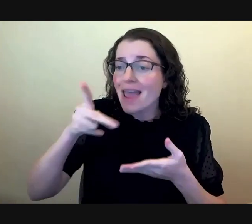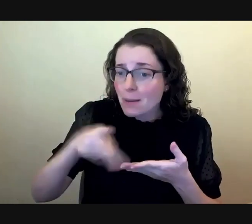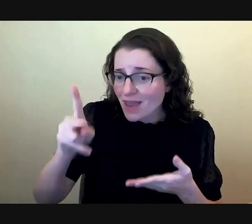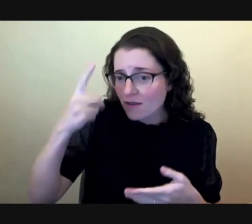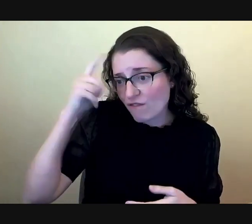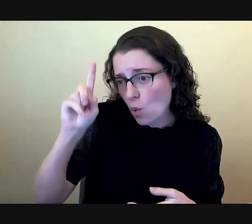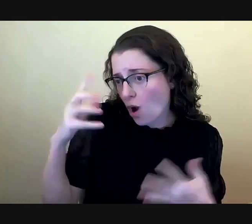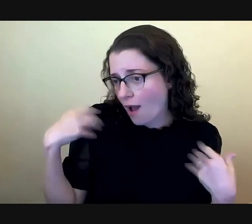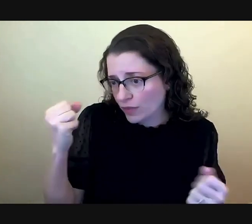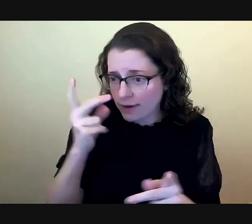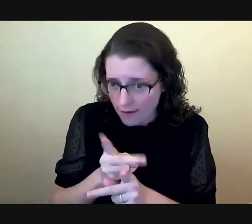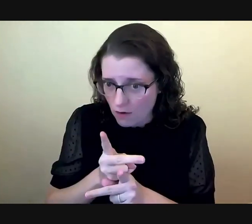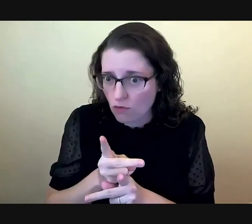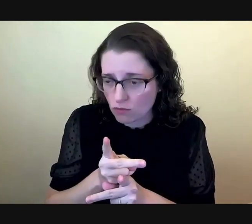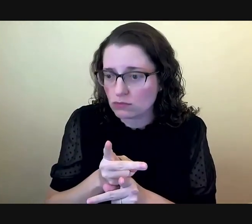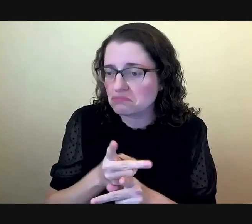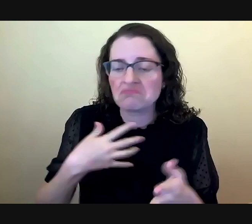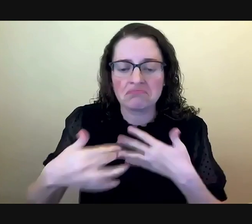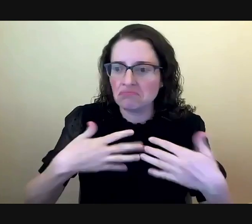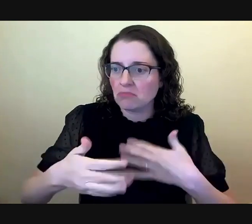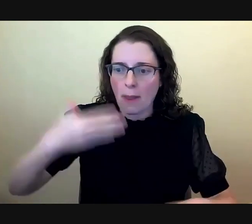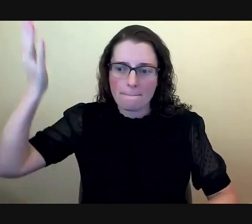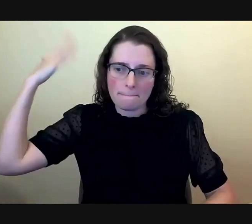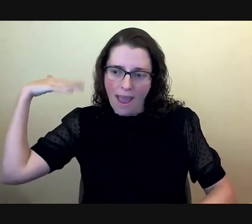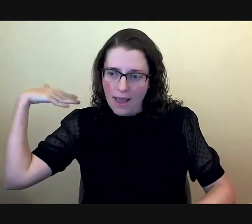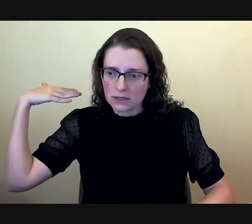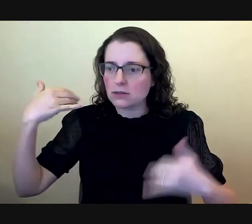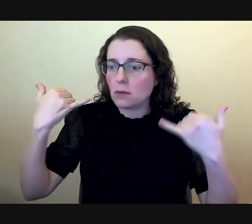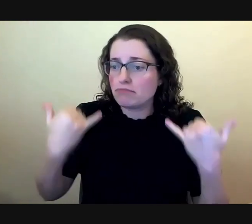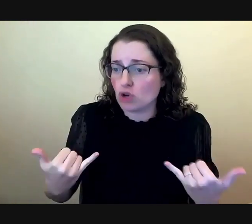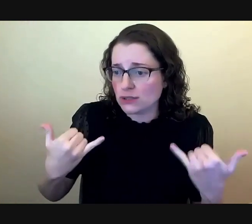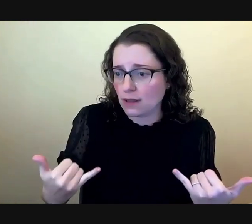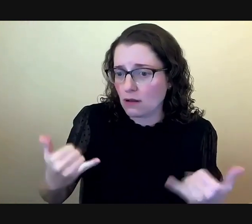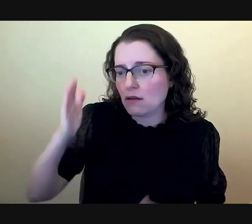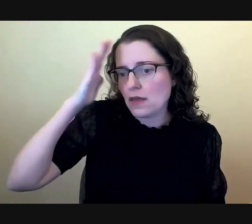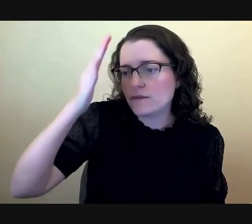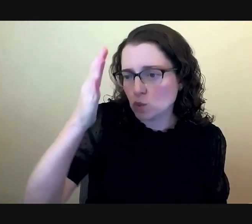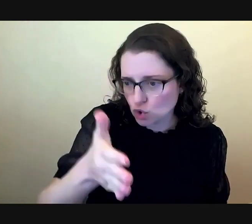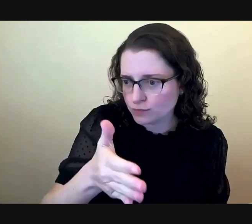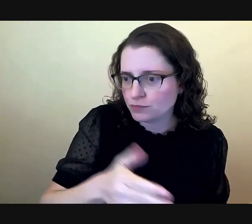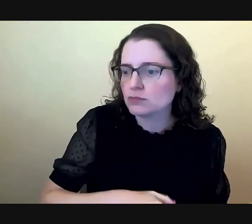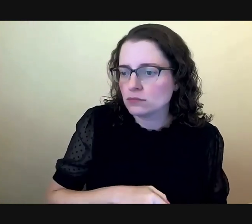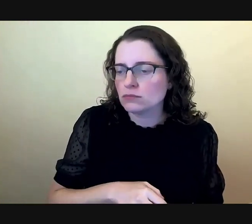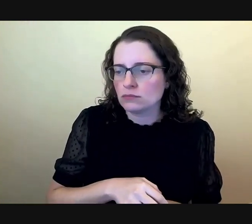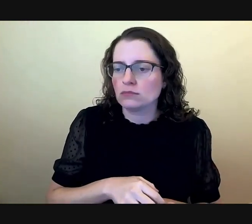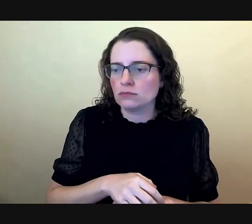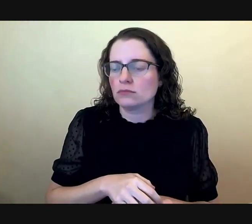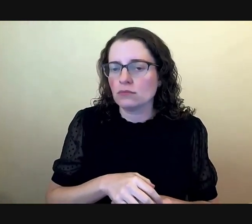care you're getting, the payments that you are paying for that health care. Any of that information, whether it be past, present, or future,